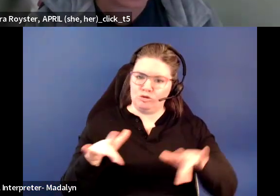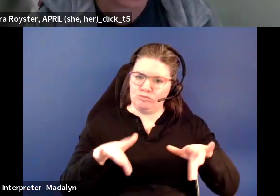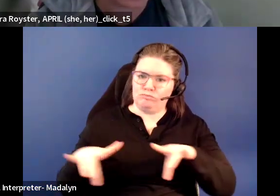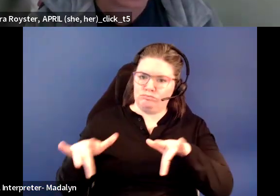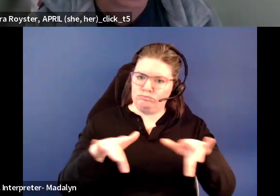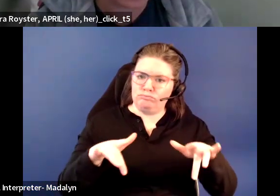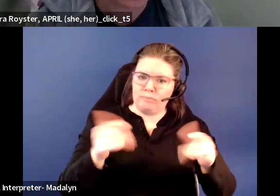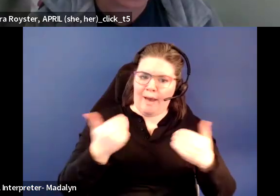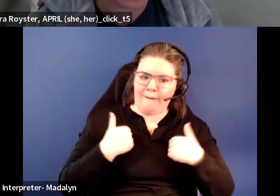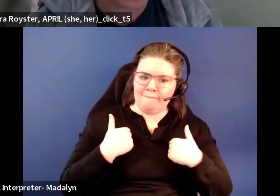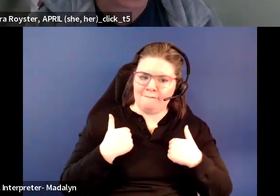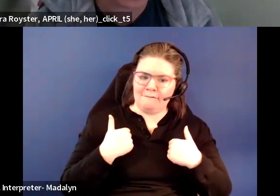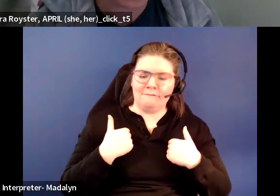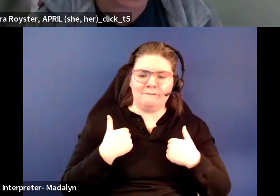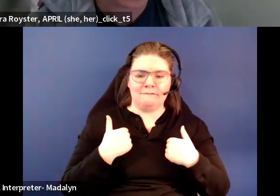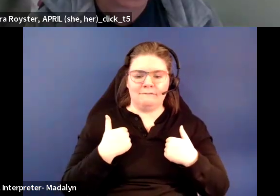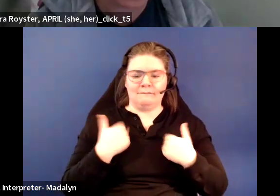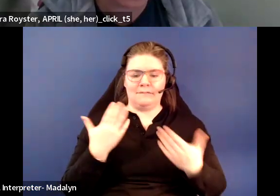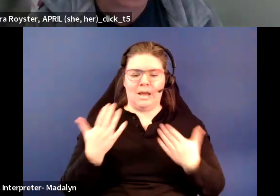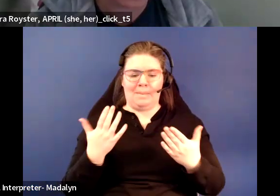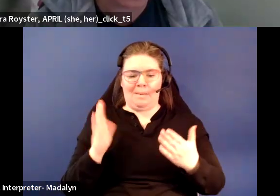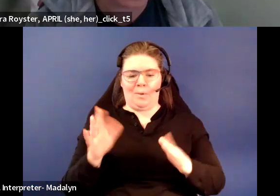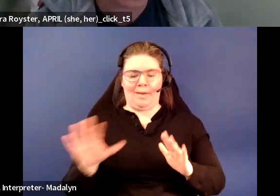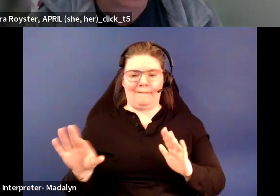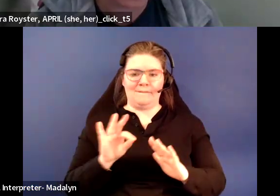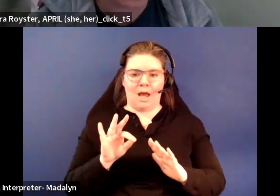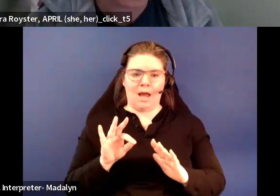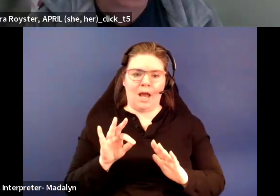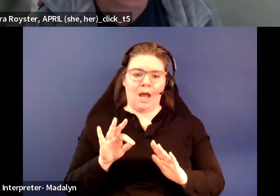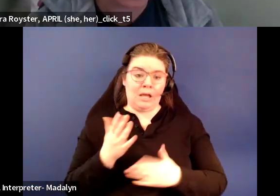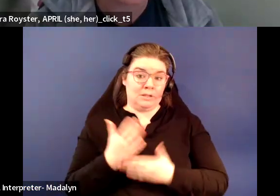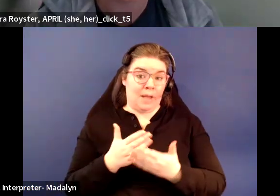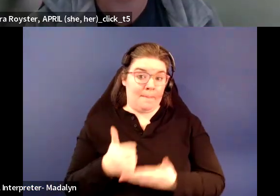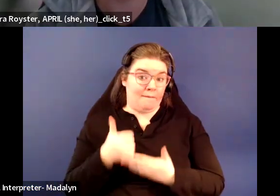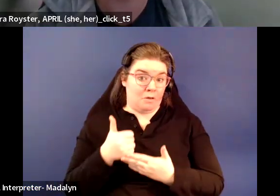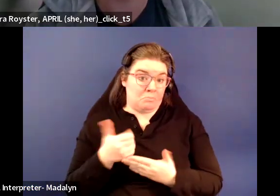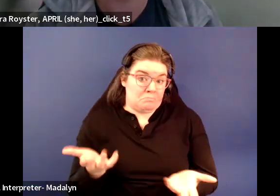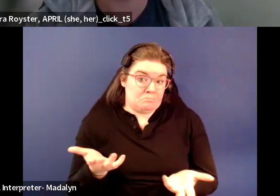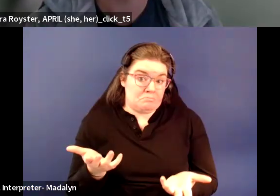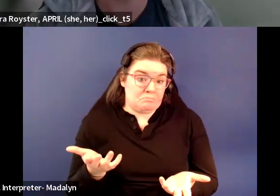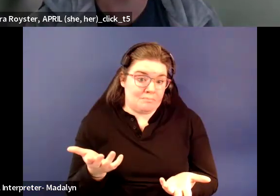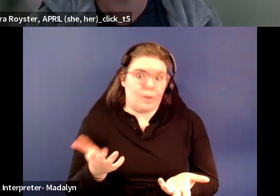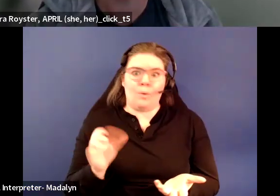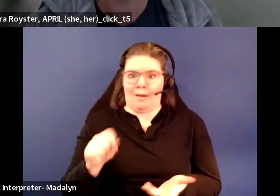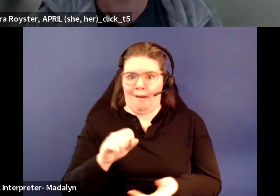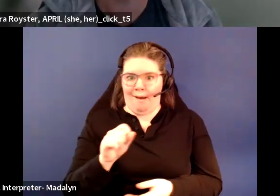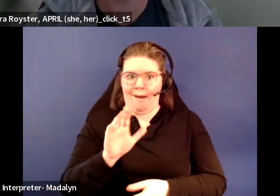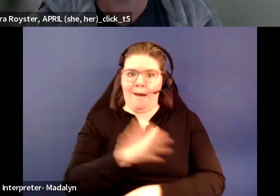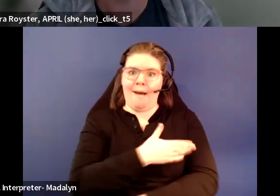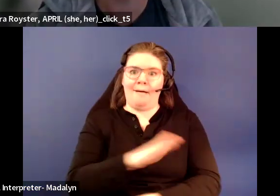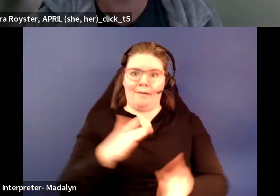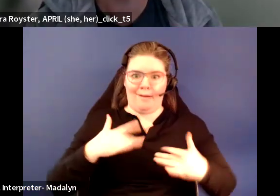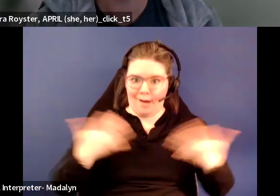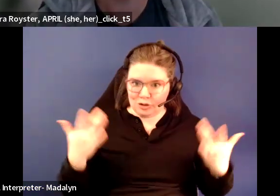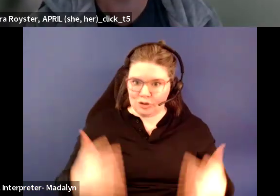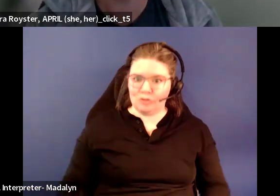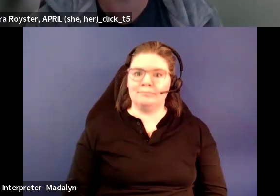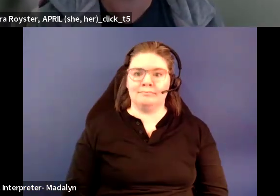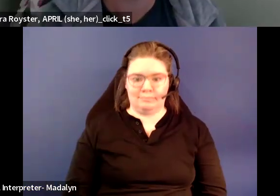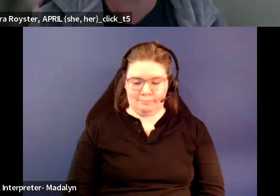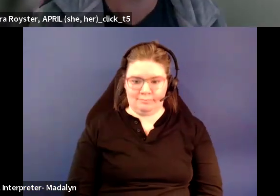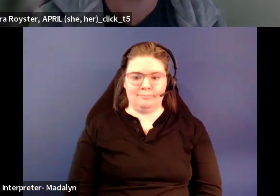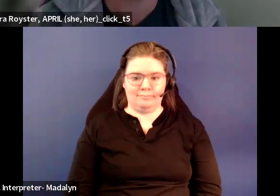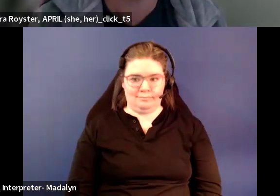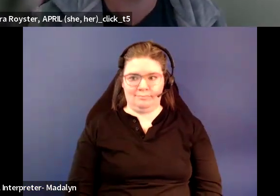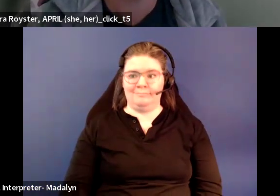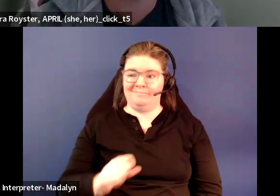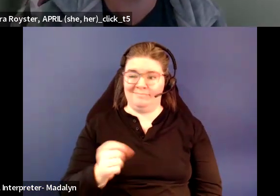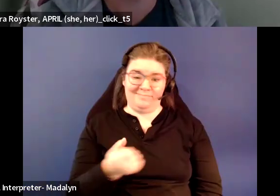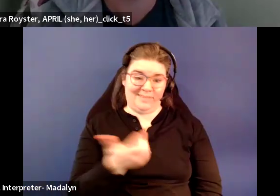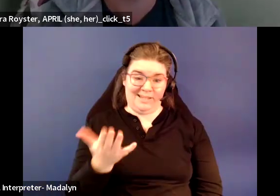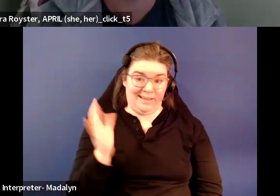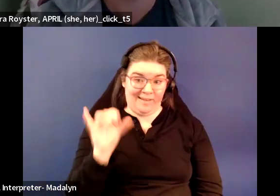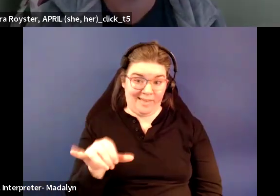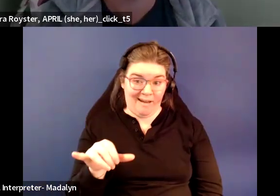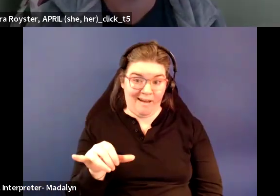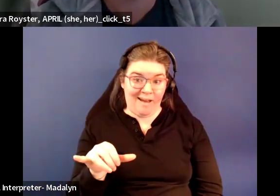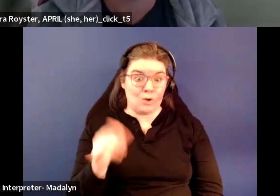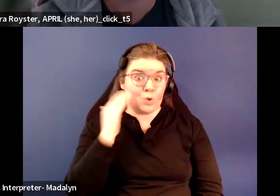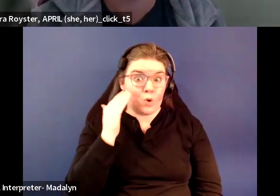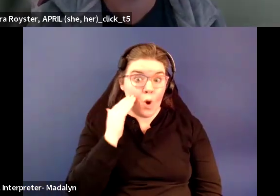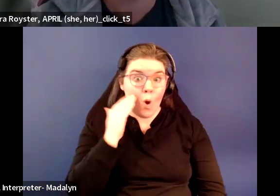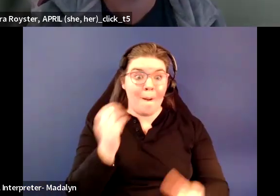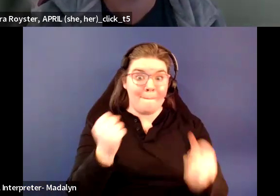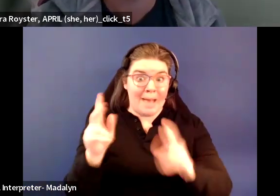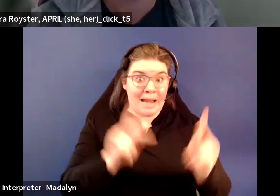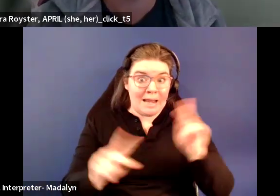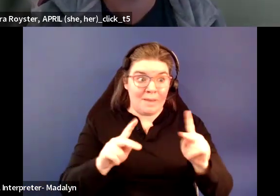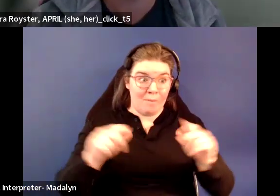Elissa w/ APRIL: so yeah, you might find some of that. Some of that helpful. Yeah. The concert I just saw the in the chat. Yeah, anything like that that you know where they're gonna be a lot of folks